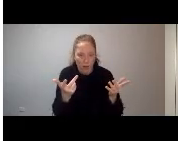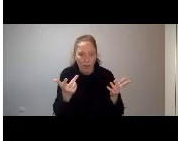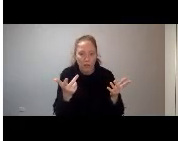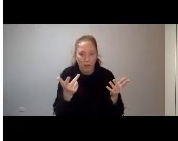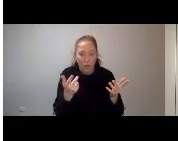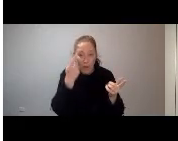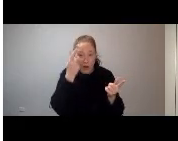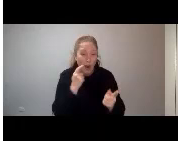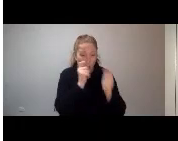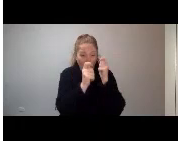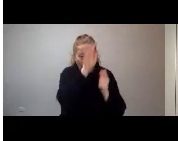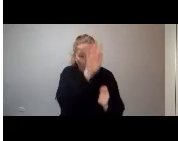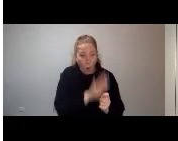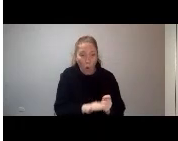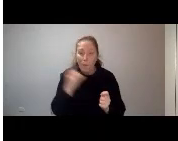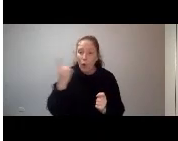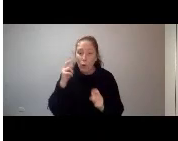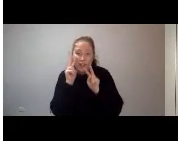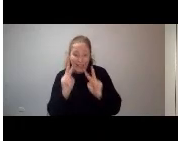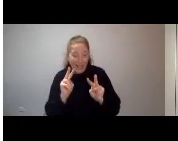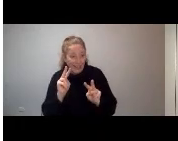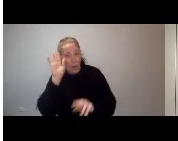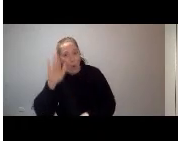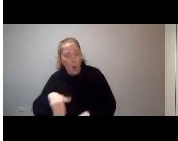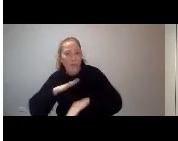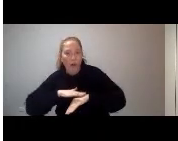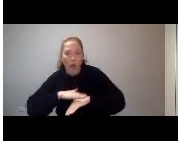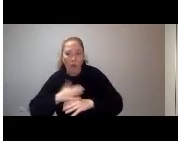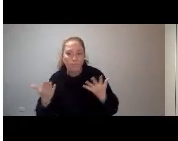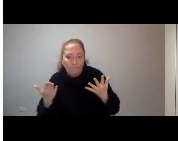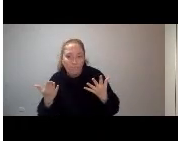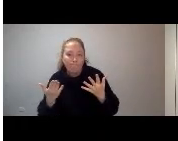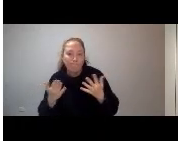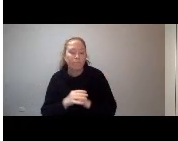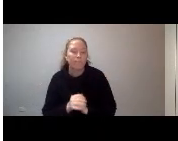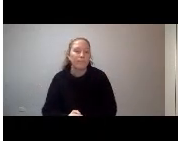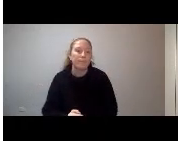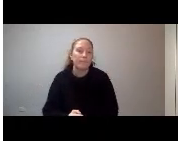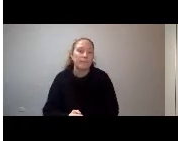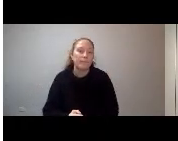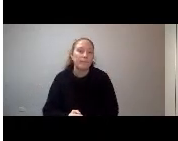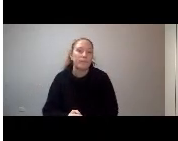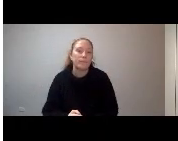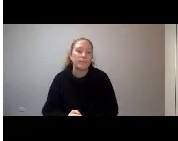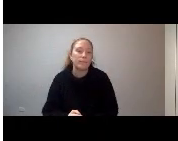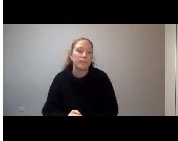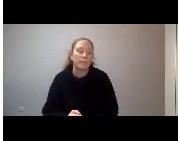for people with intellectual disabilities in supported accommodation. So if you're thinking, then, about,